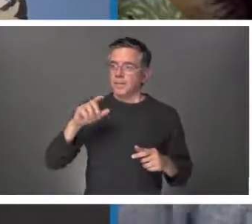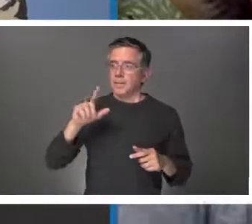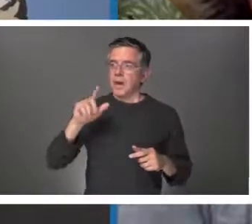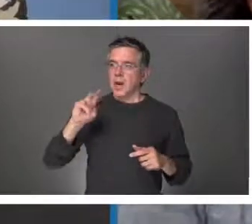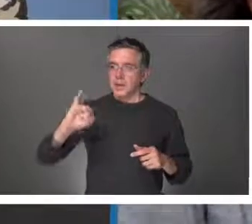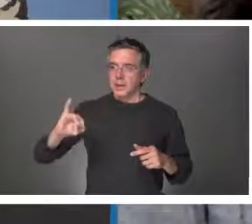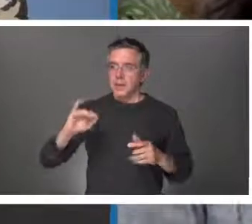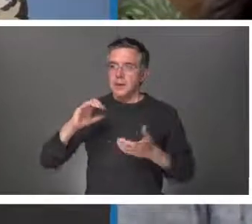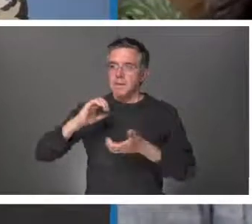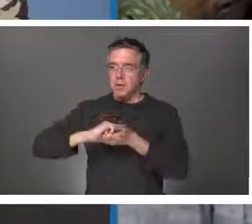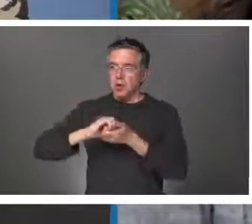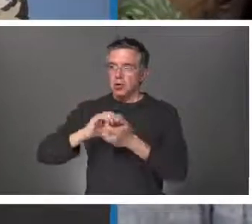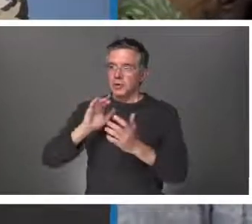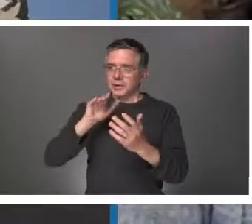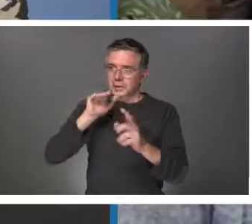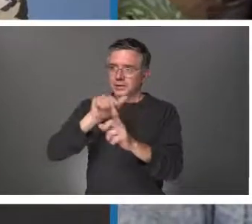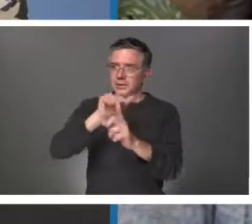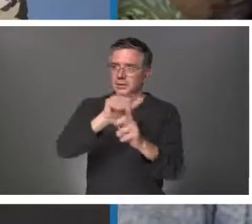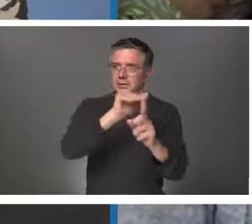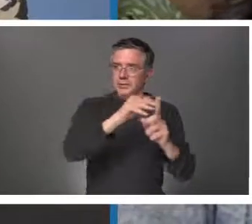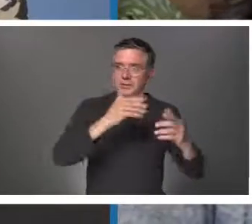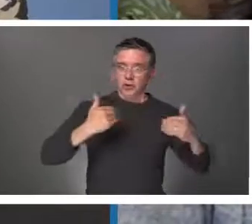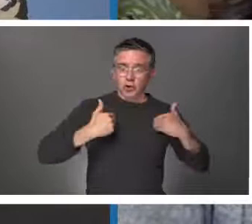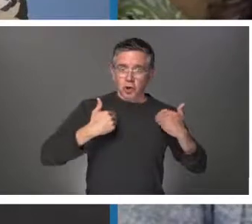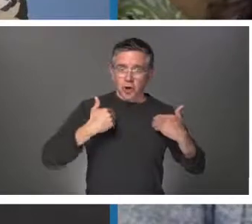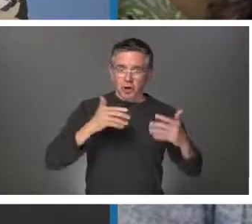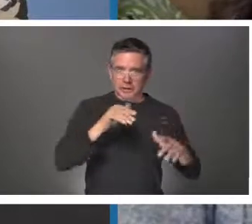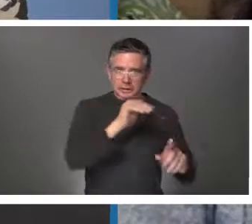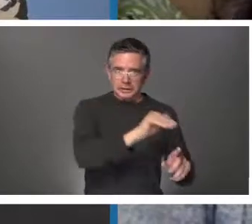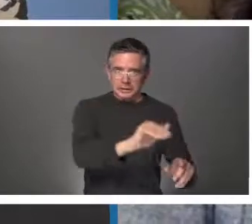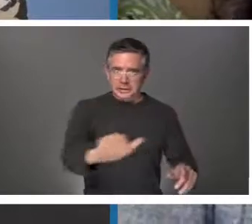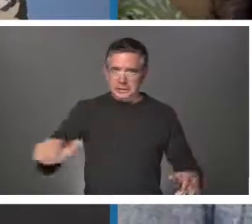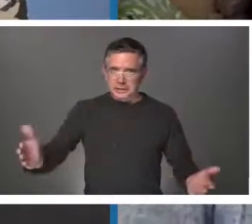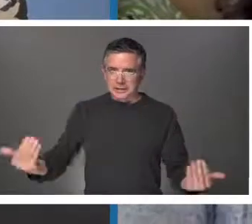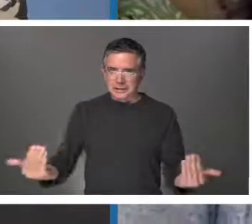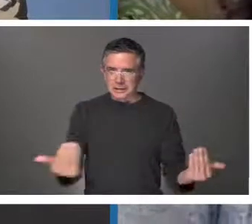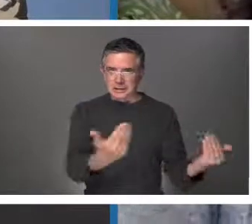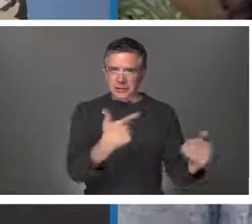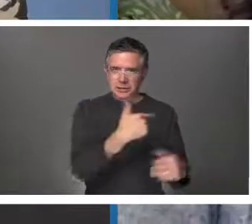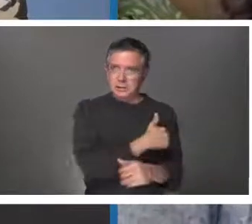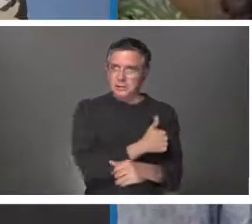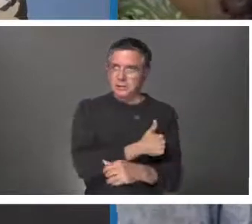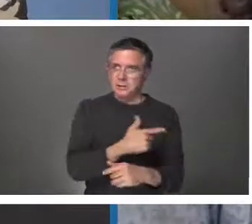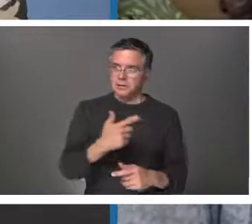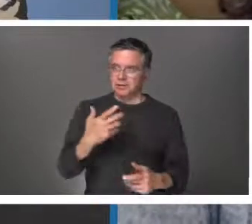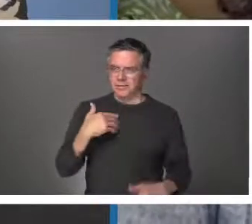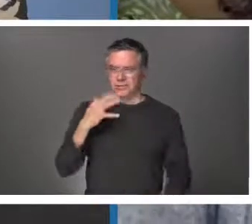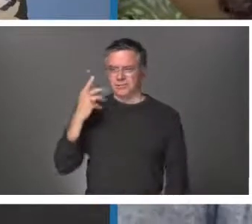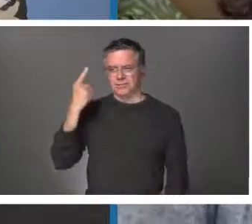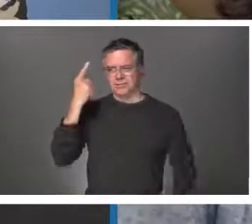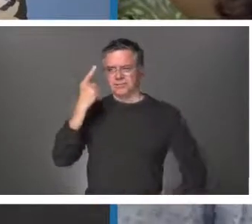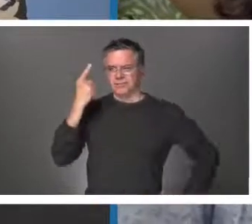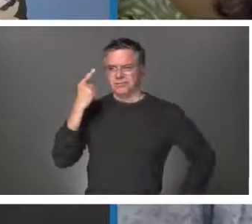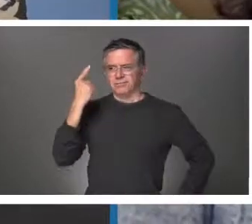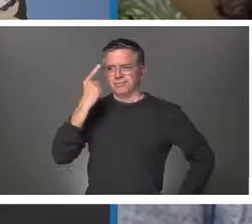And I wonder if learning small history lessons would be helpful.